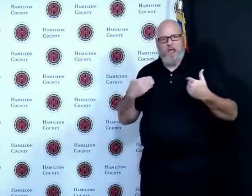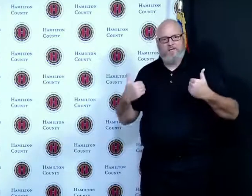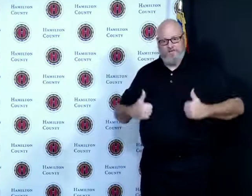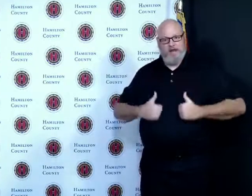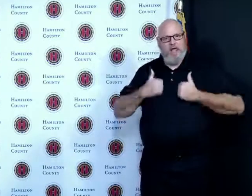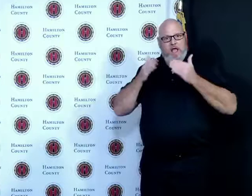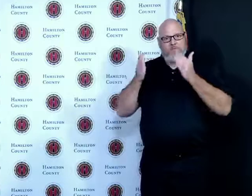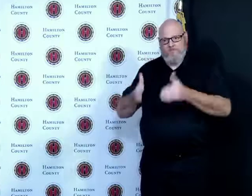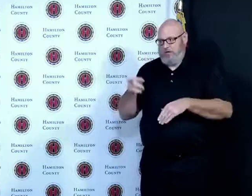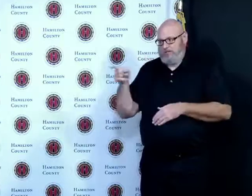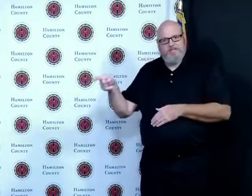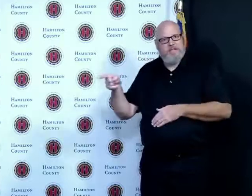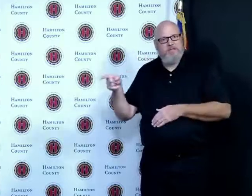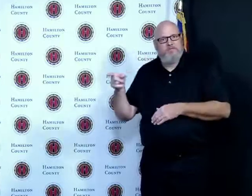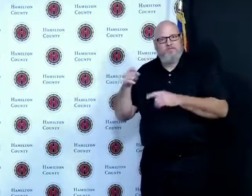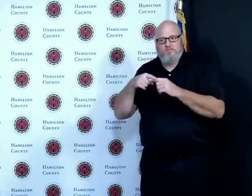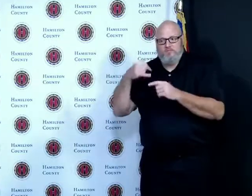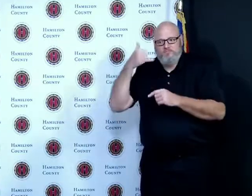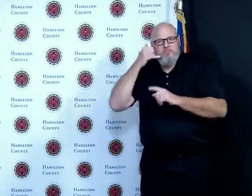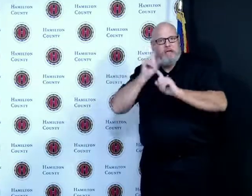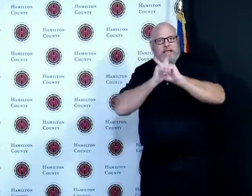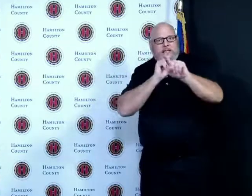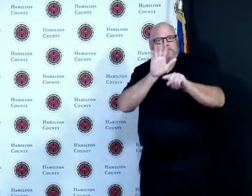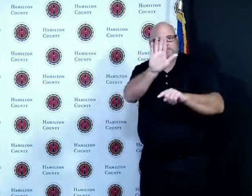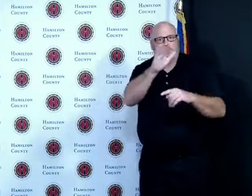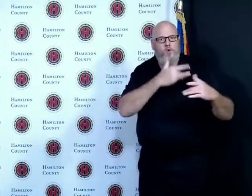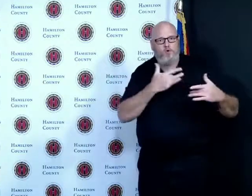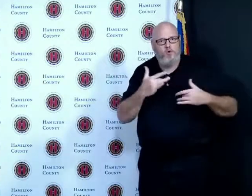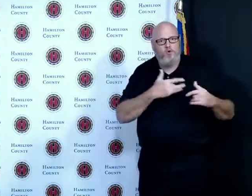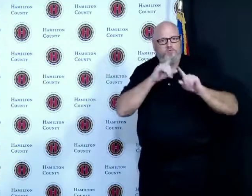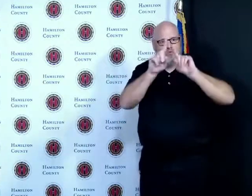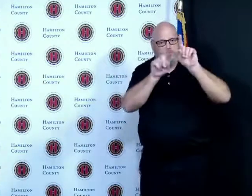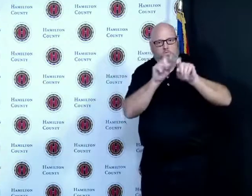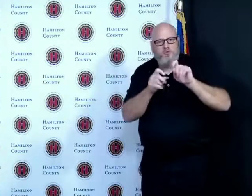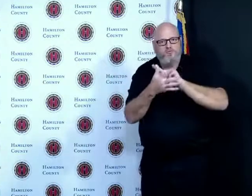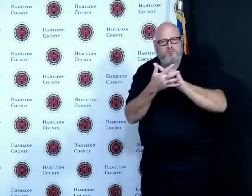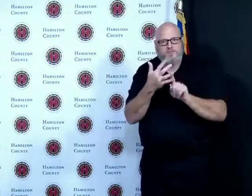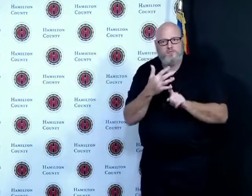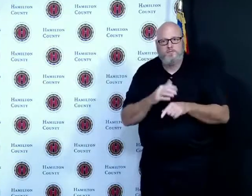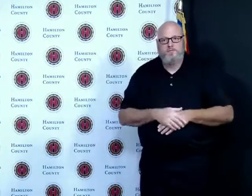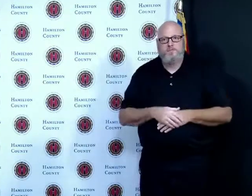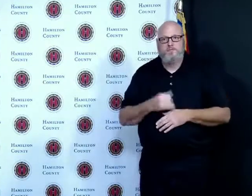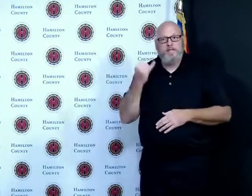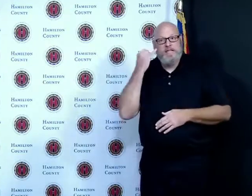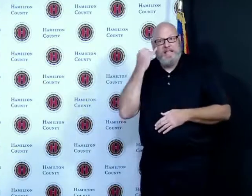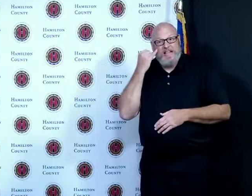will get a live person on the phone whether it's immediate or eventual you will talk to someone and